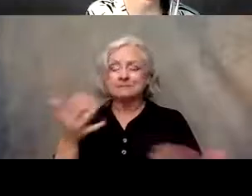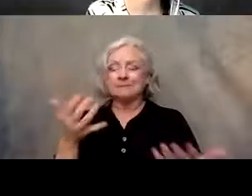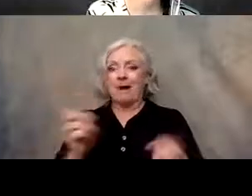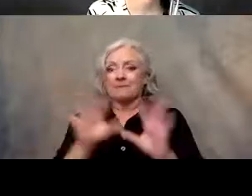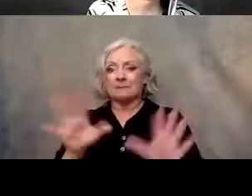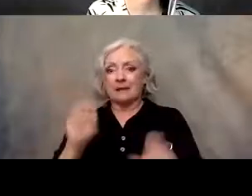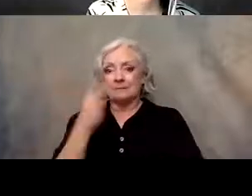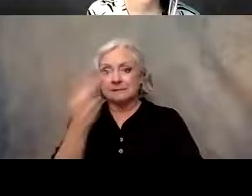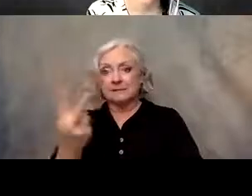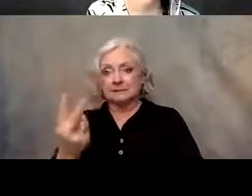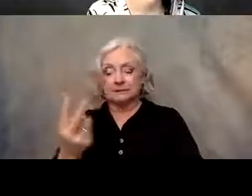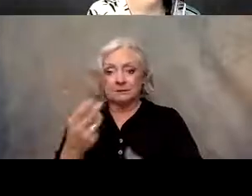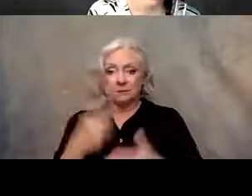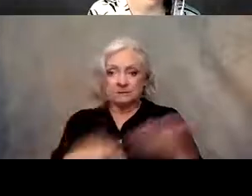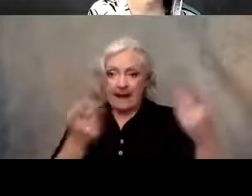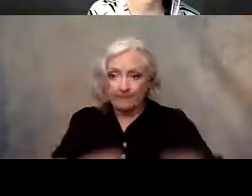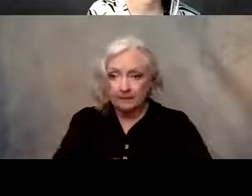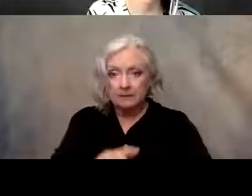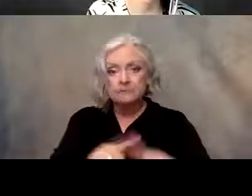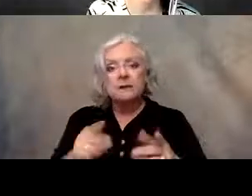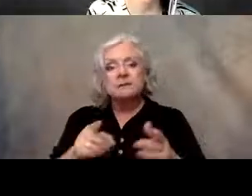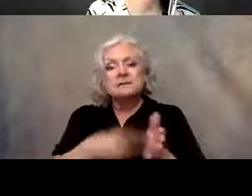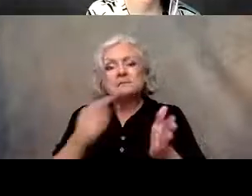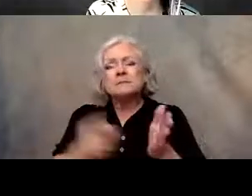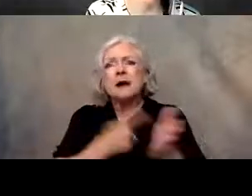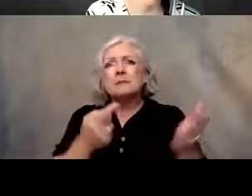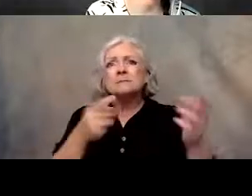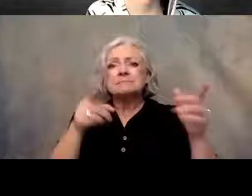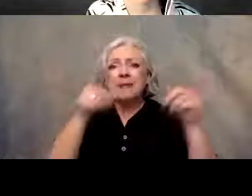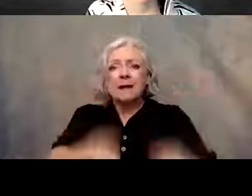But sometimes there is signage or there's perhaps a letter, a character's